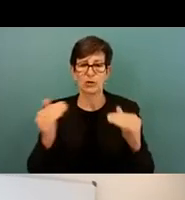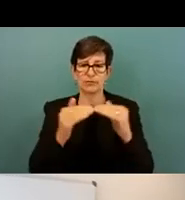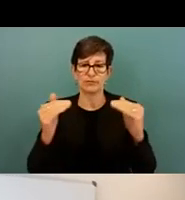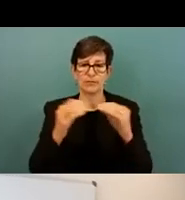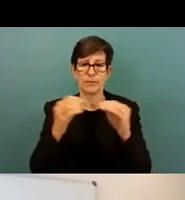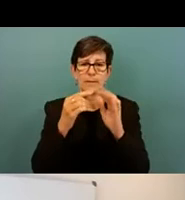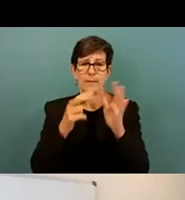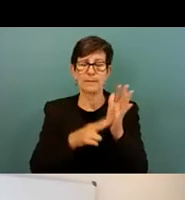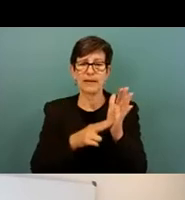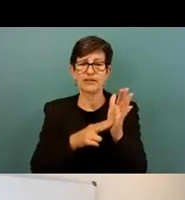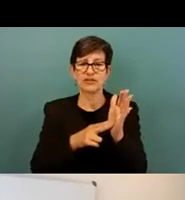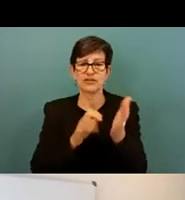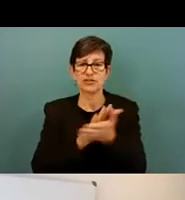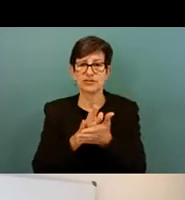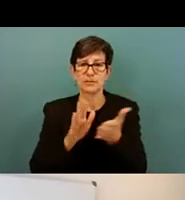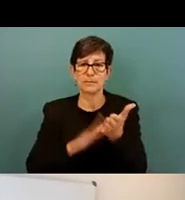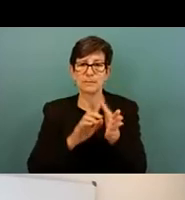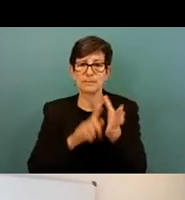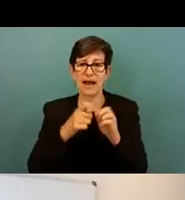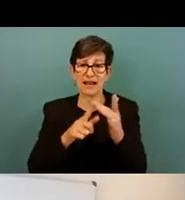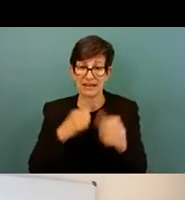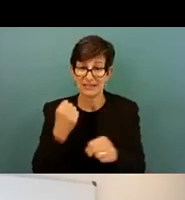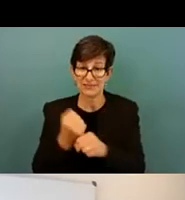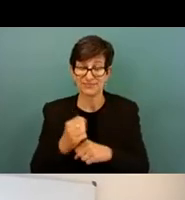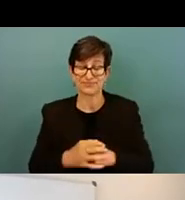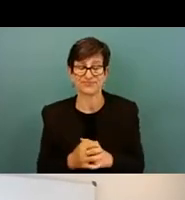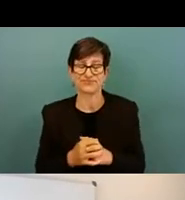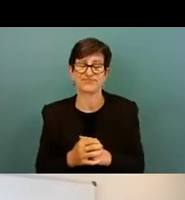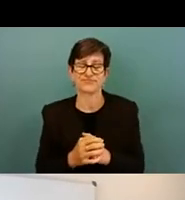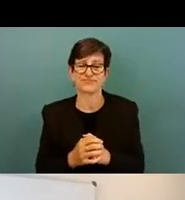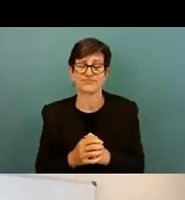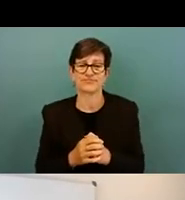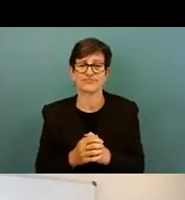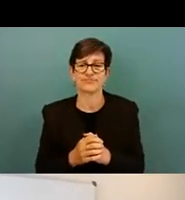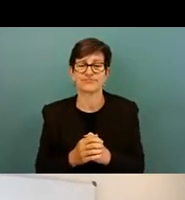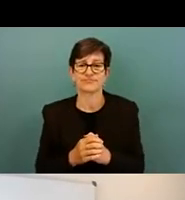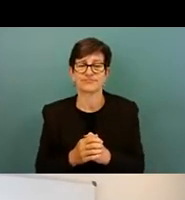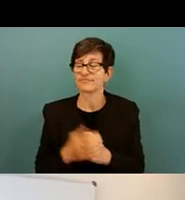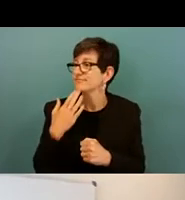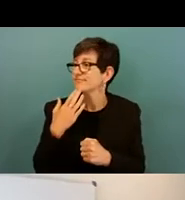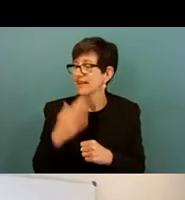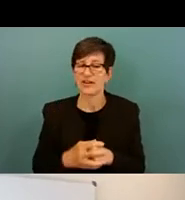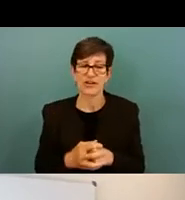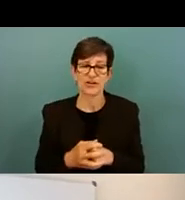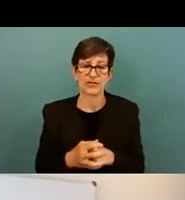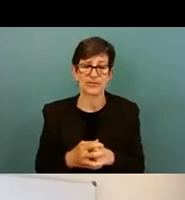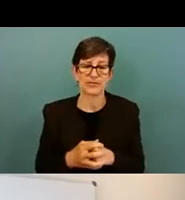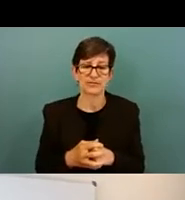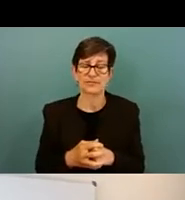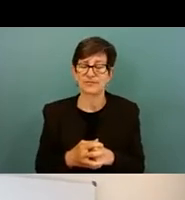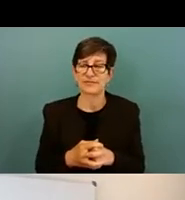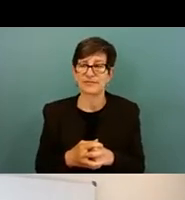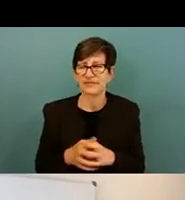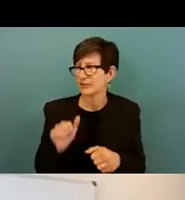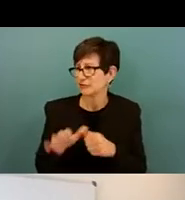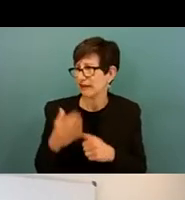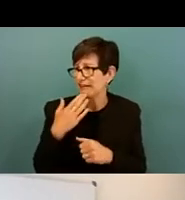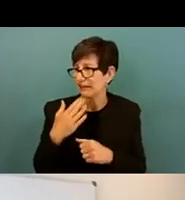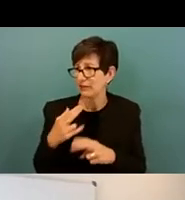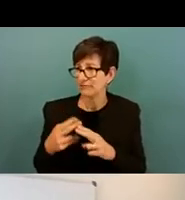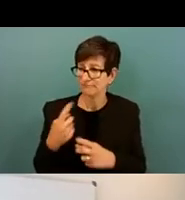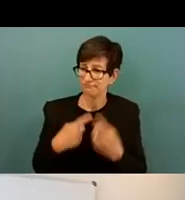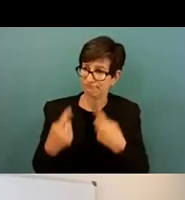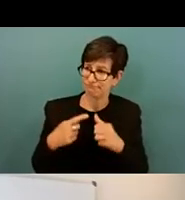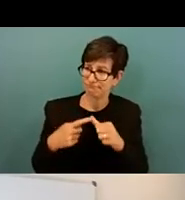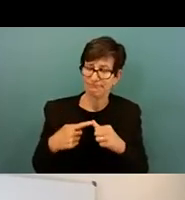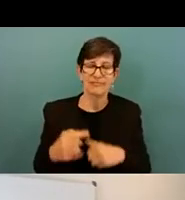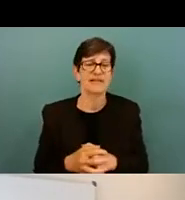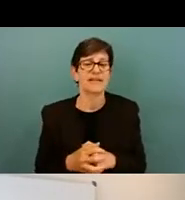Thank you. That's great Jo, really comprehensive. What about maybe